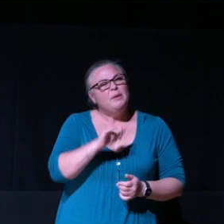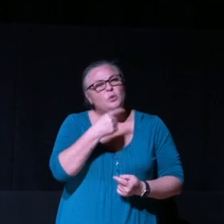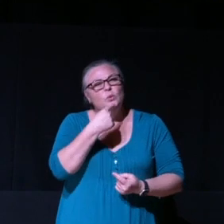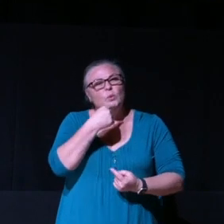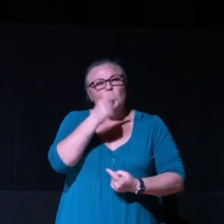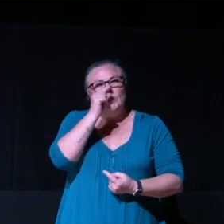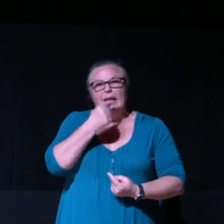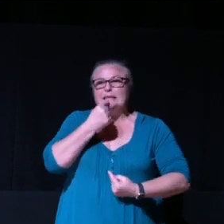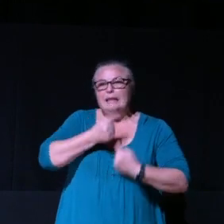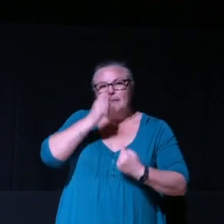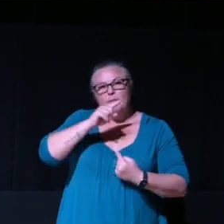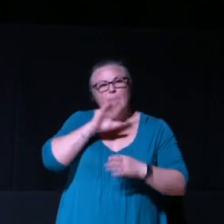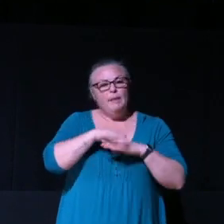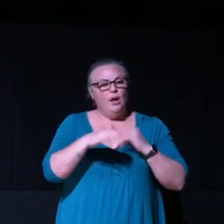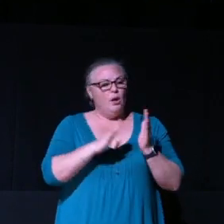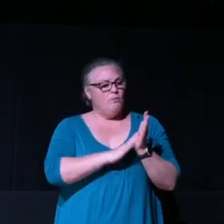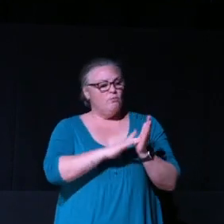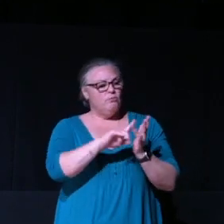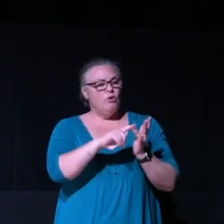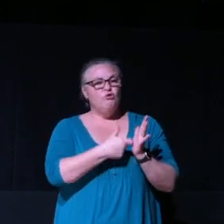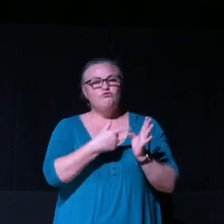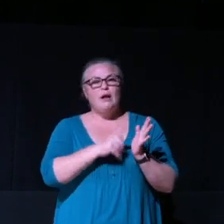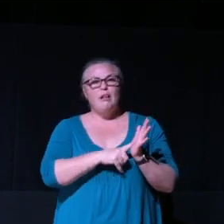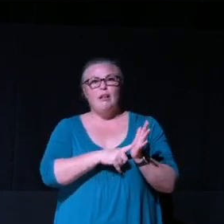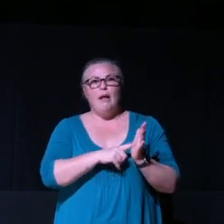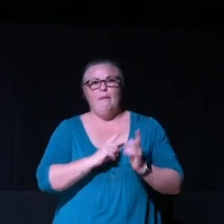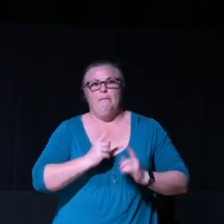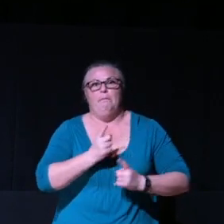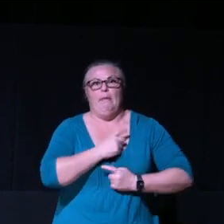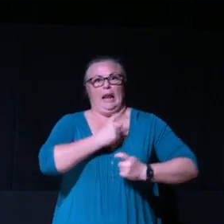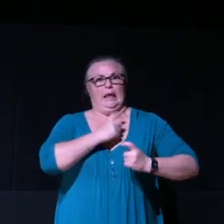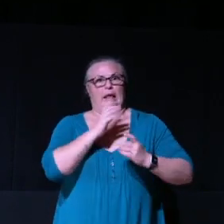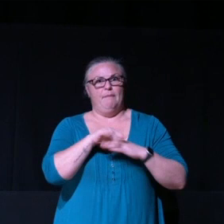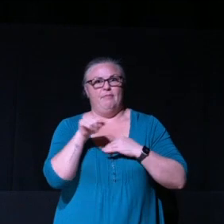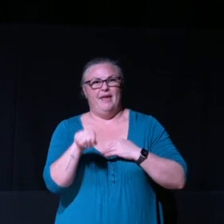around it and what it says about the freedom of artistic expression for the visual artist.